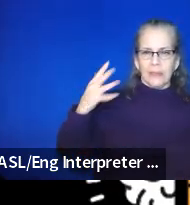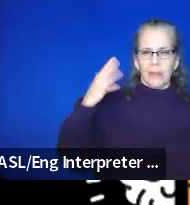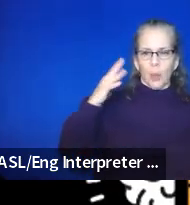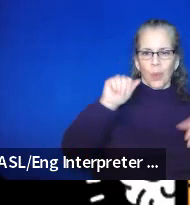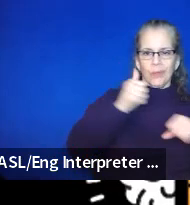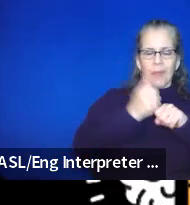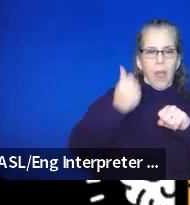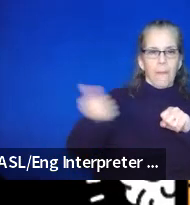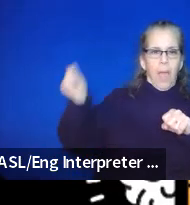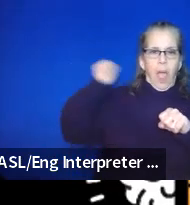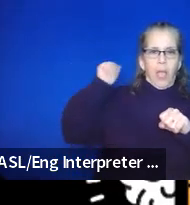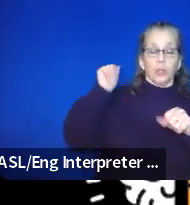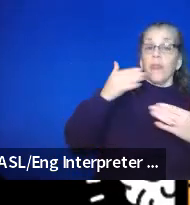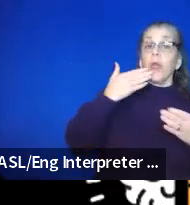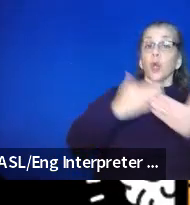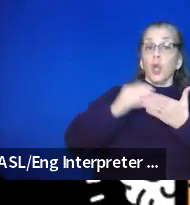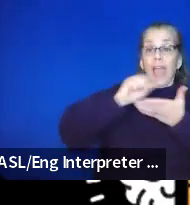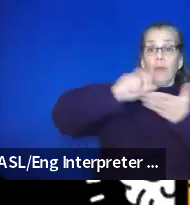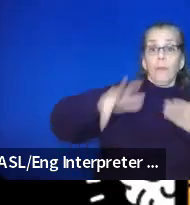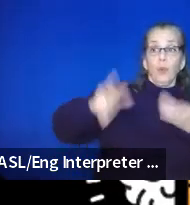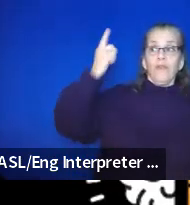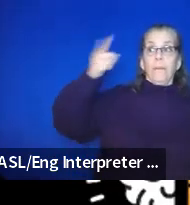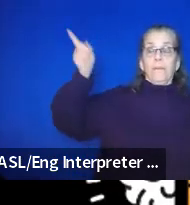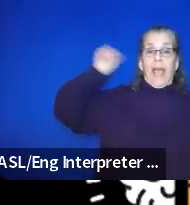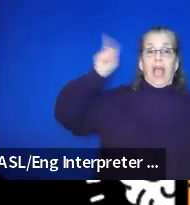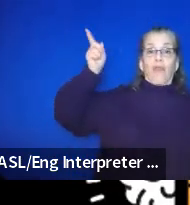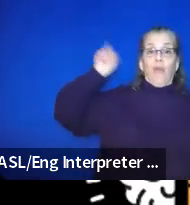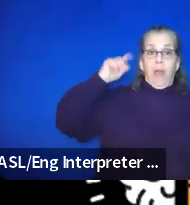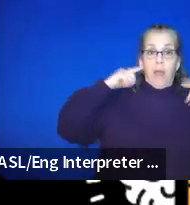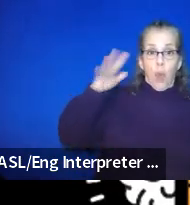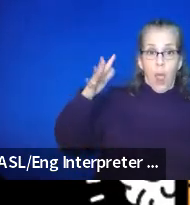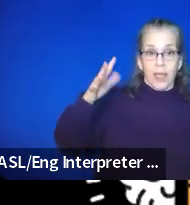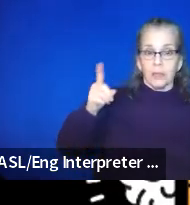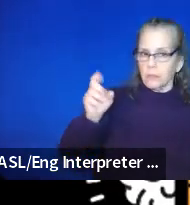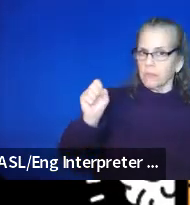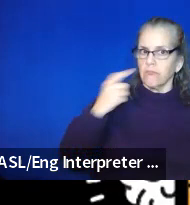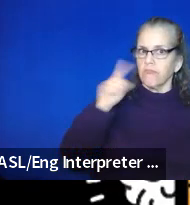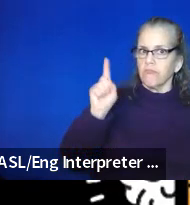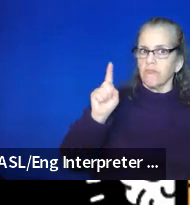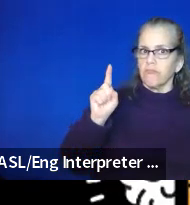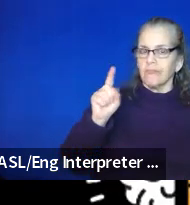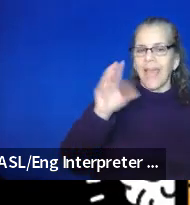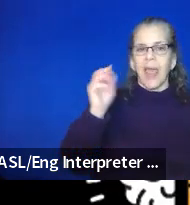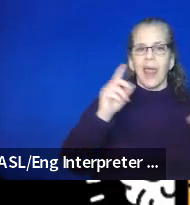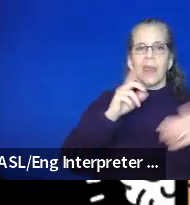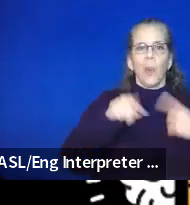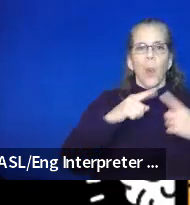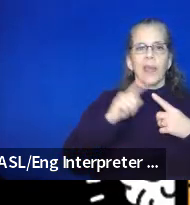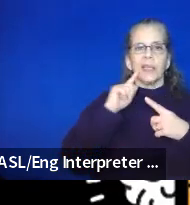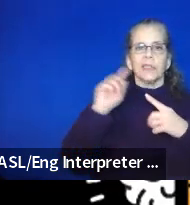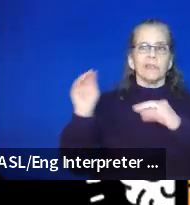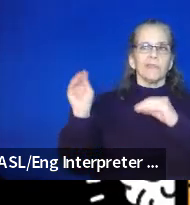out background noise when it's behind you and when it's babble noise and not reverberation.